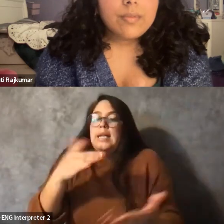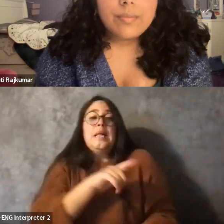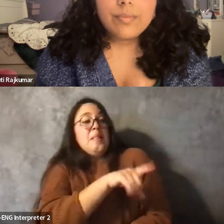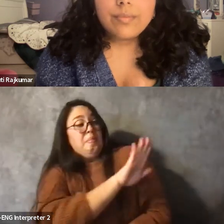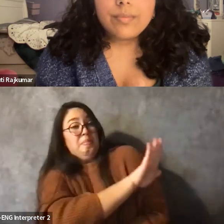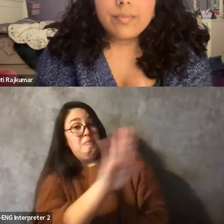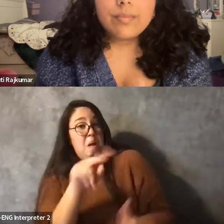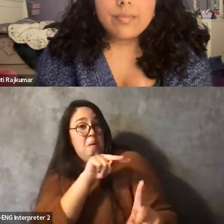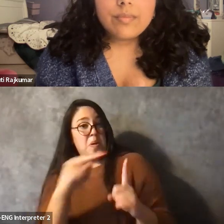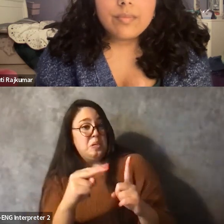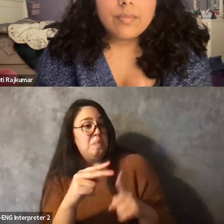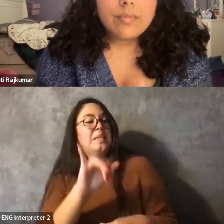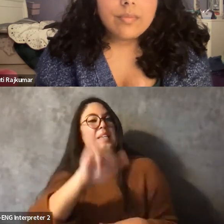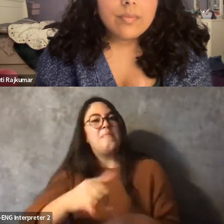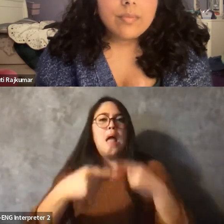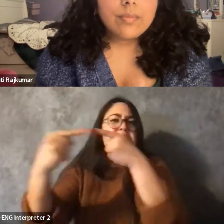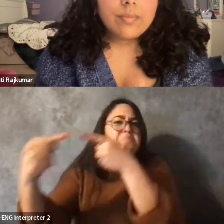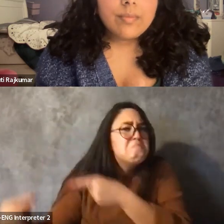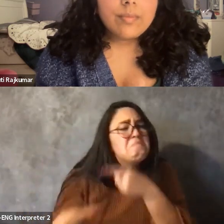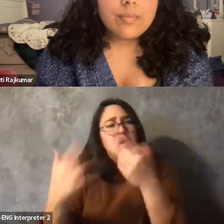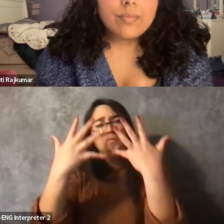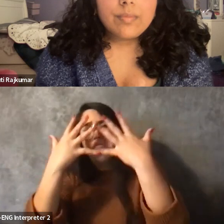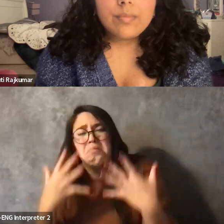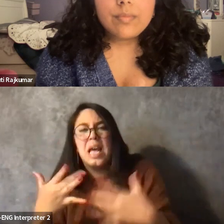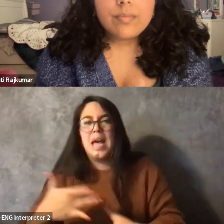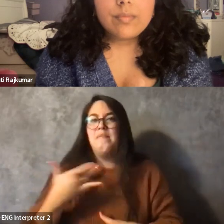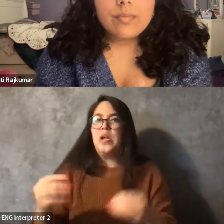when in reality, you know, what the focus of our story was